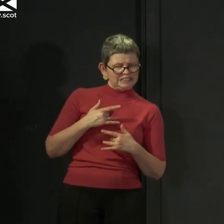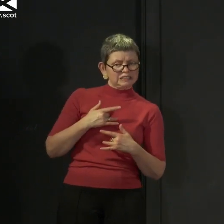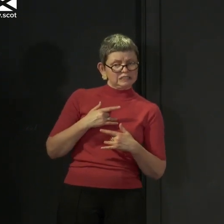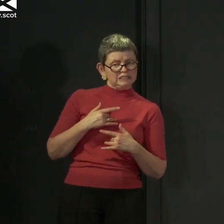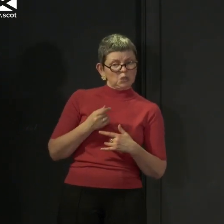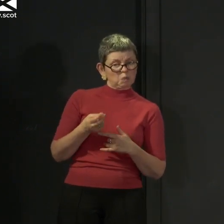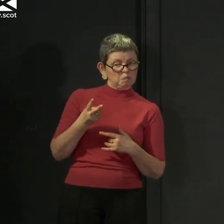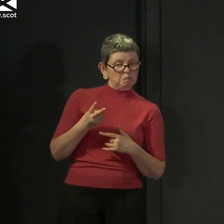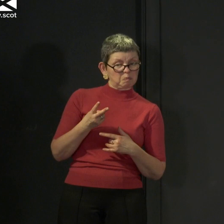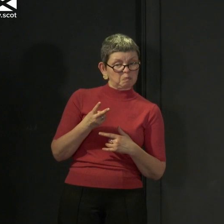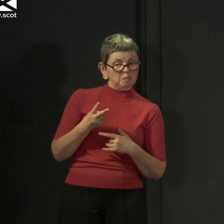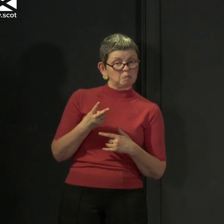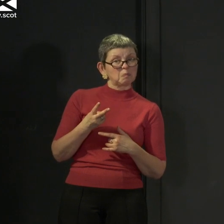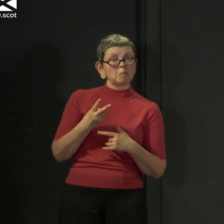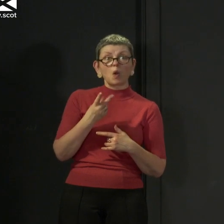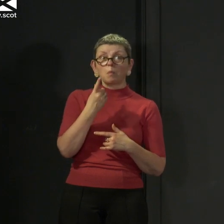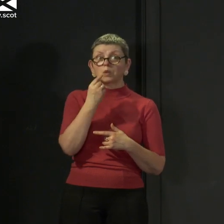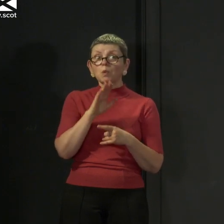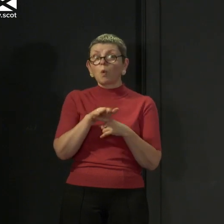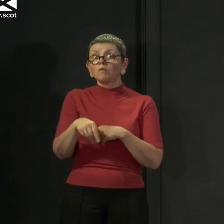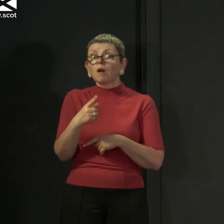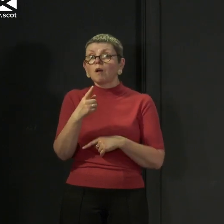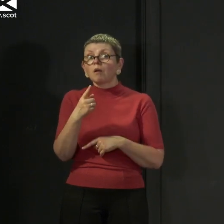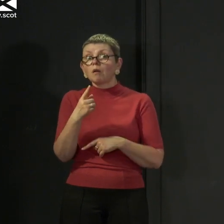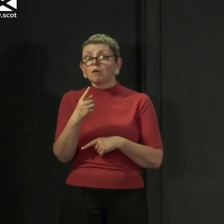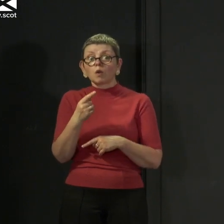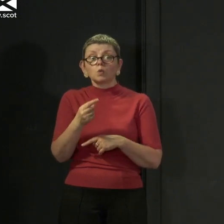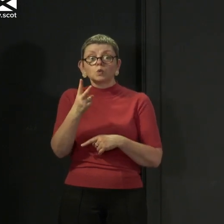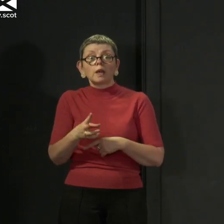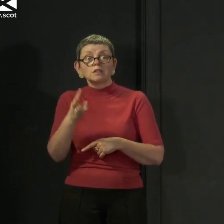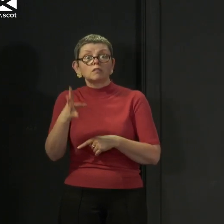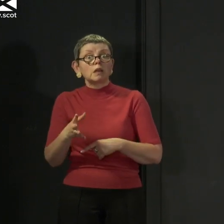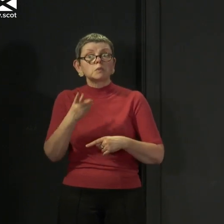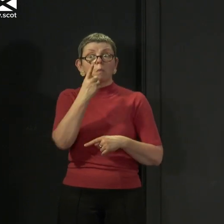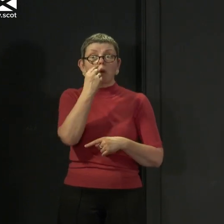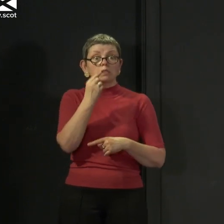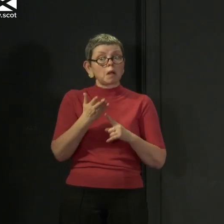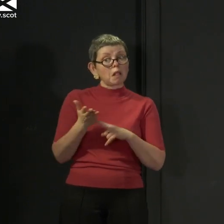the R or infection rates, we do know that will have a positive effect on equity on and